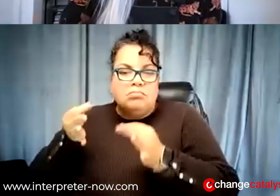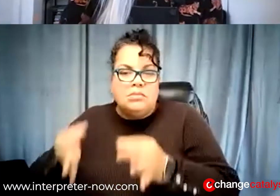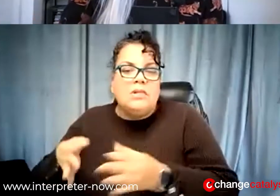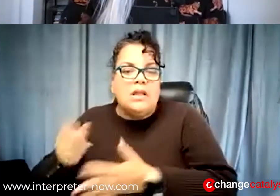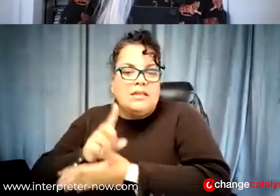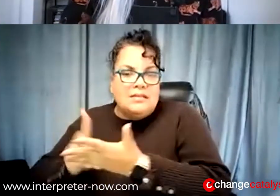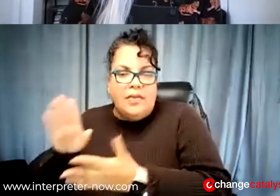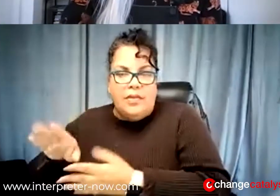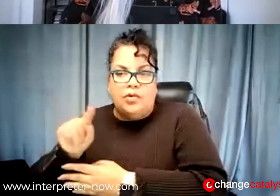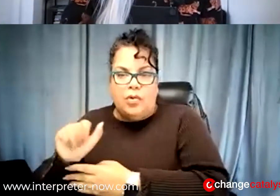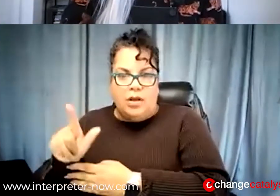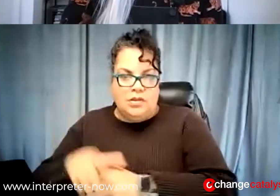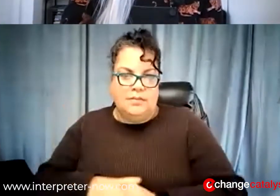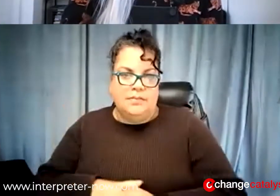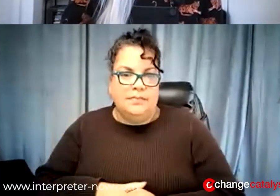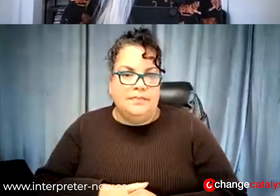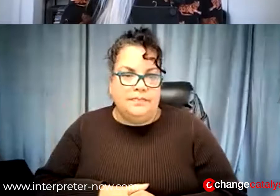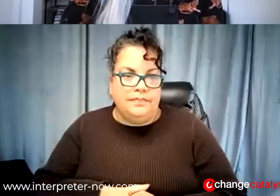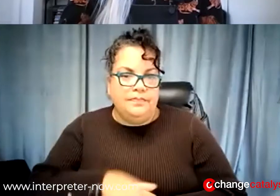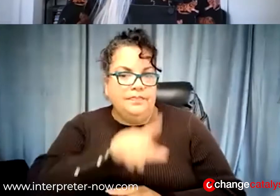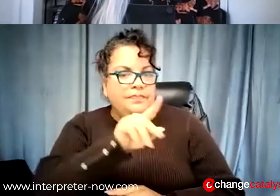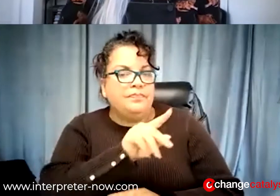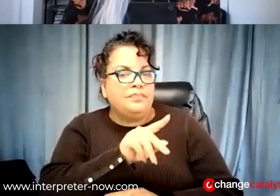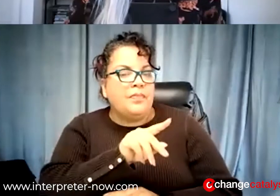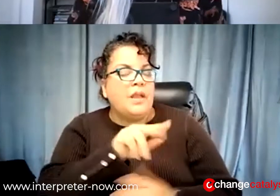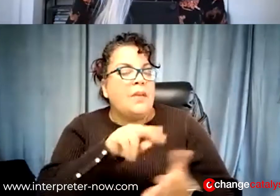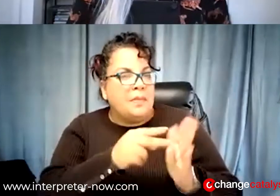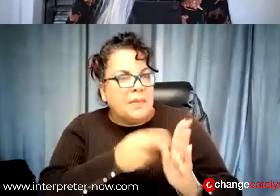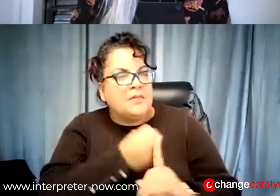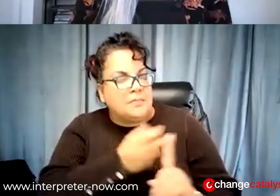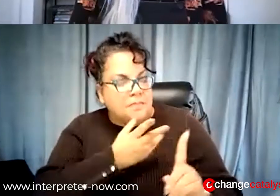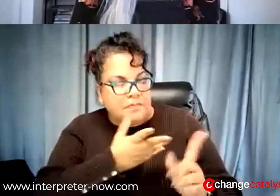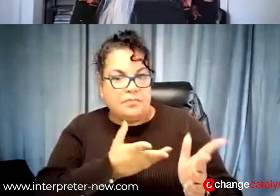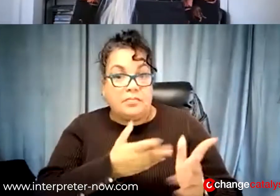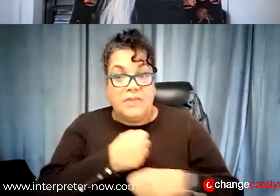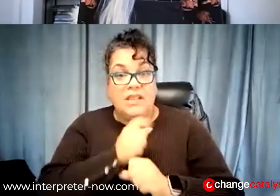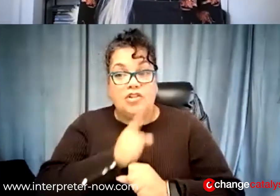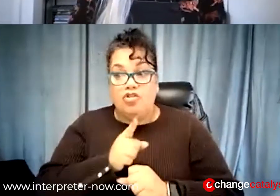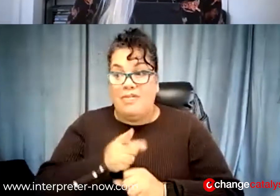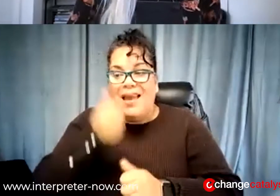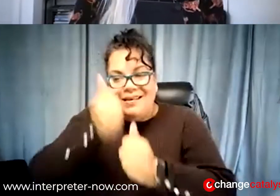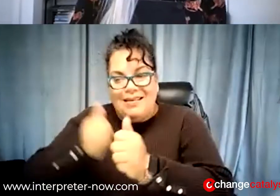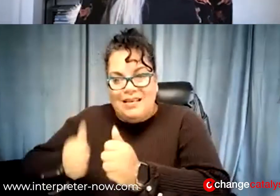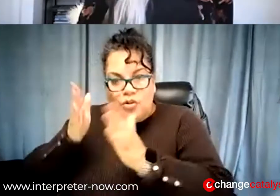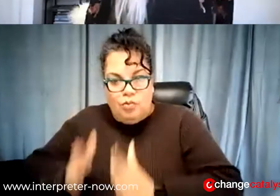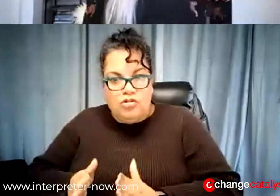So, what Kt's saying is making sure that everyone has agency over how and what they're sharing